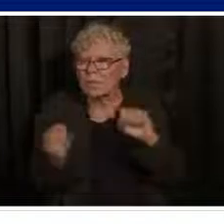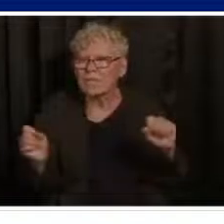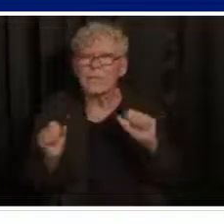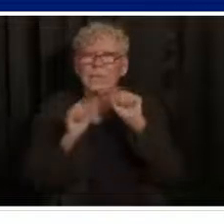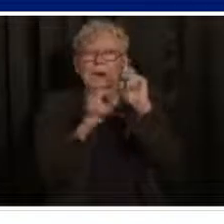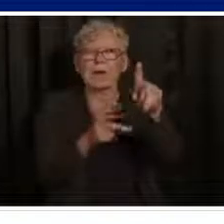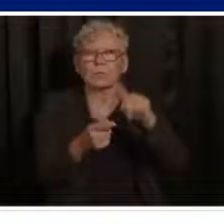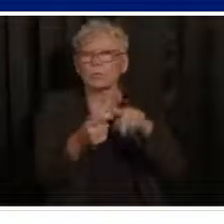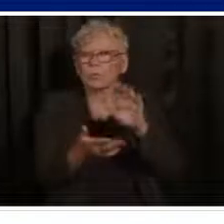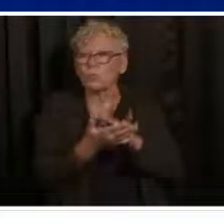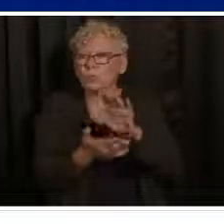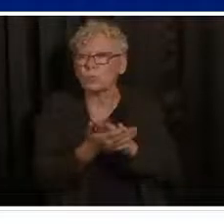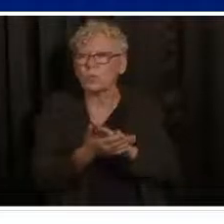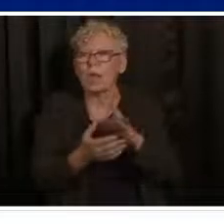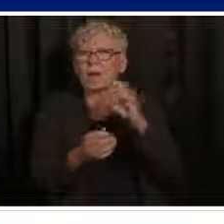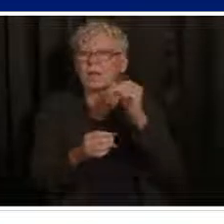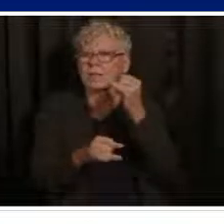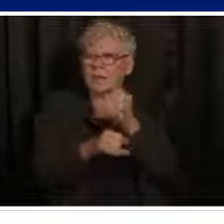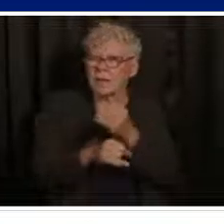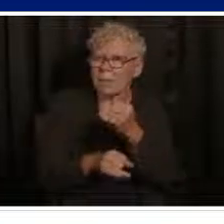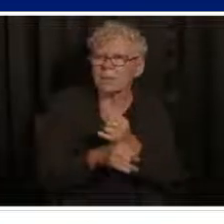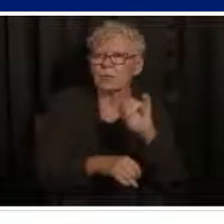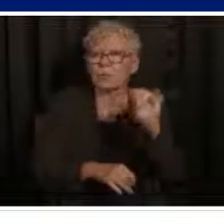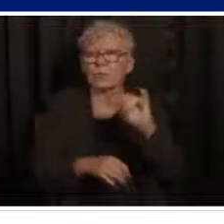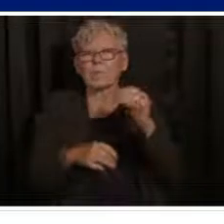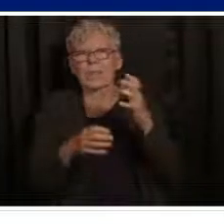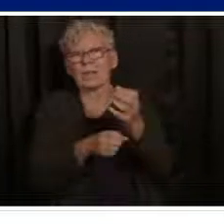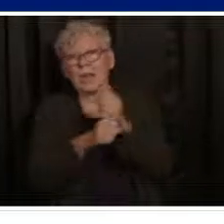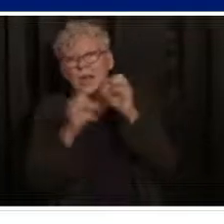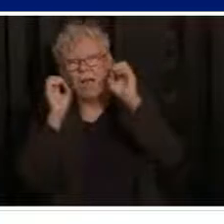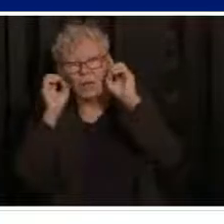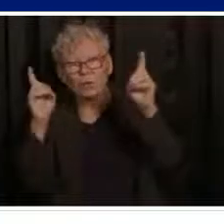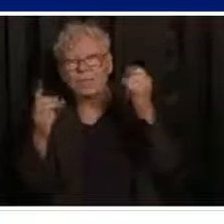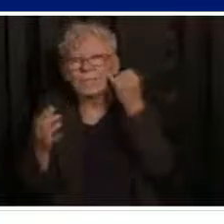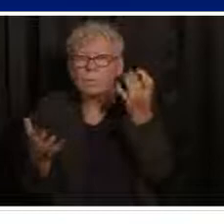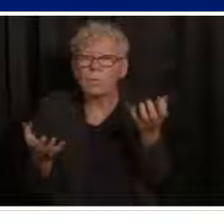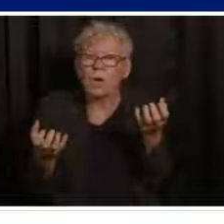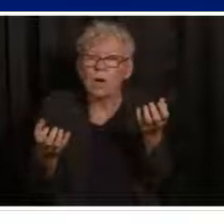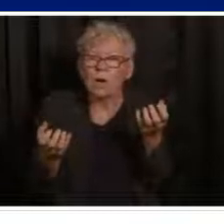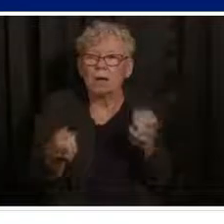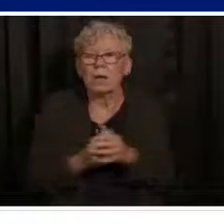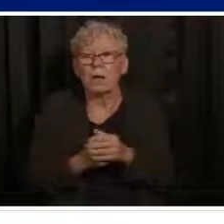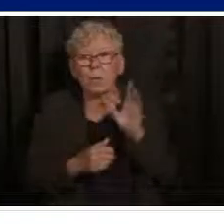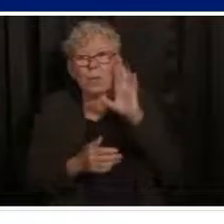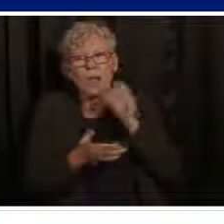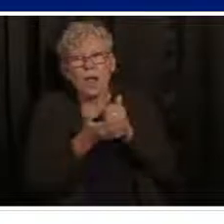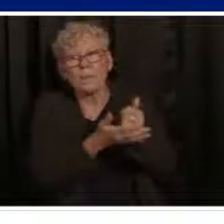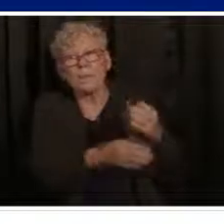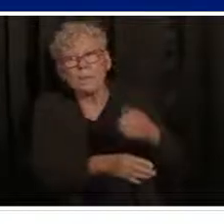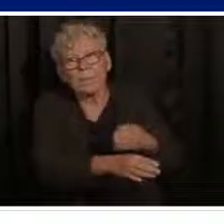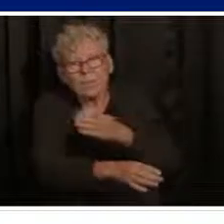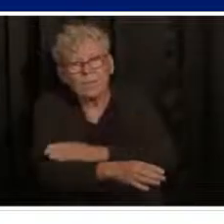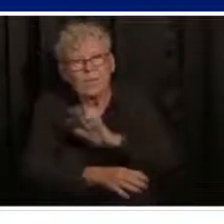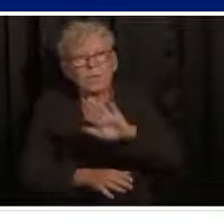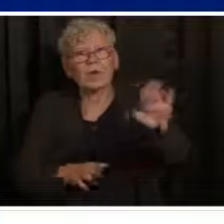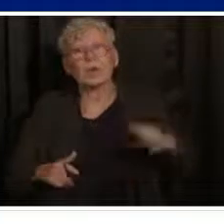them to get the education that they so desperately want and it will allow them to improve their lives. So, again, thank